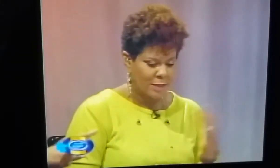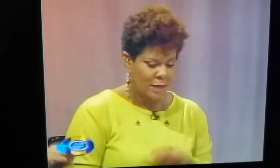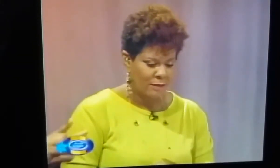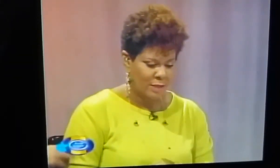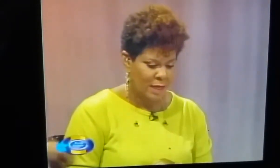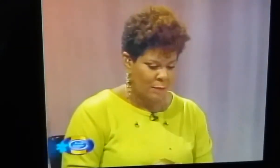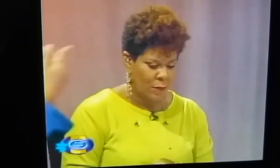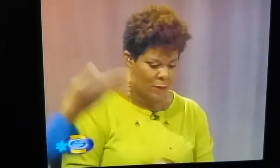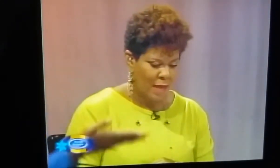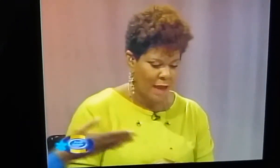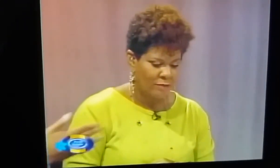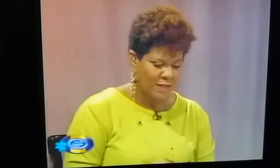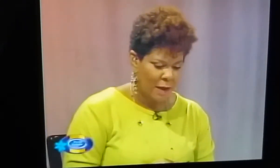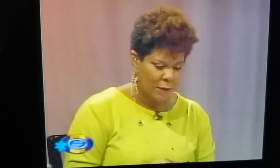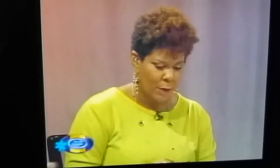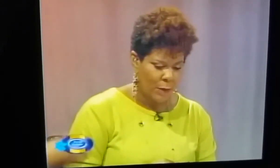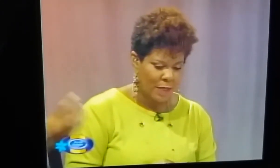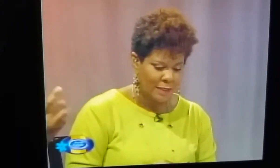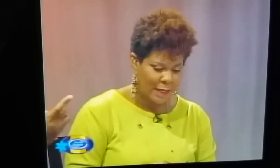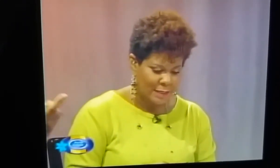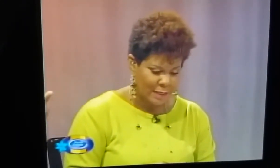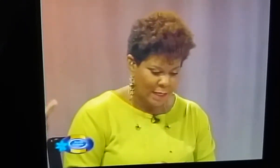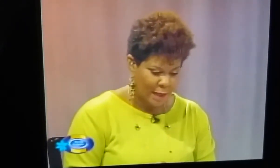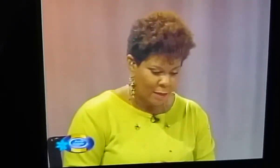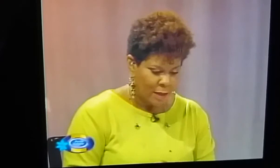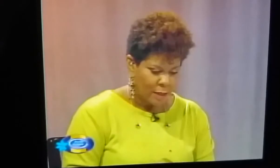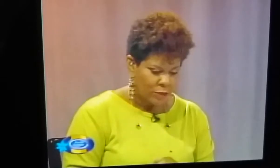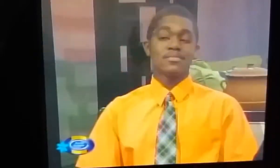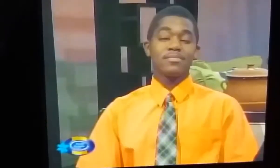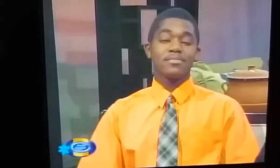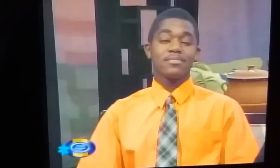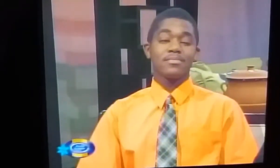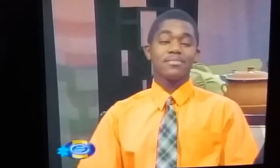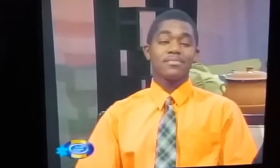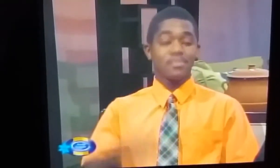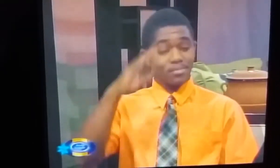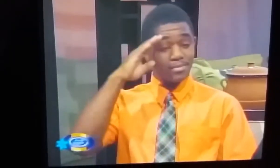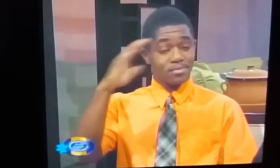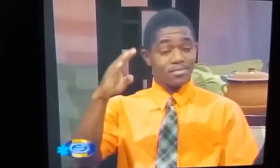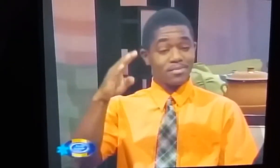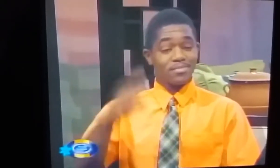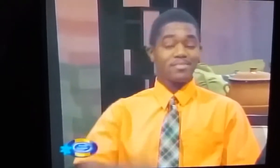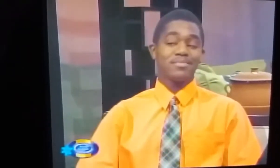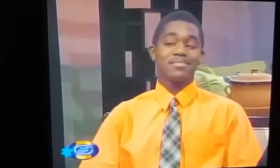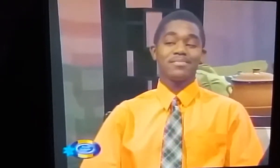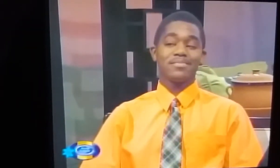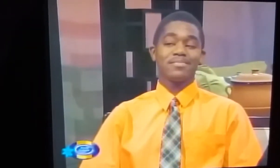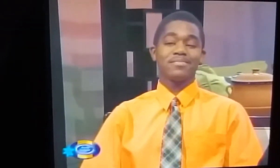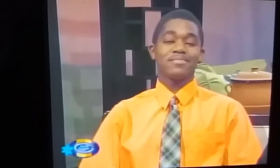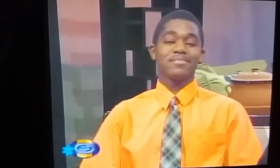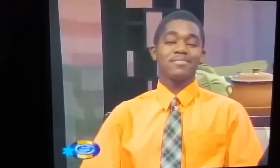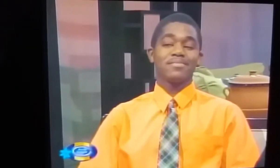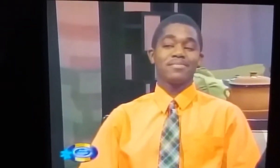of the table we have dario nightingale director of the program director of broad street media